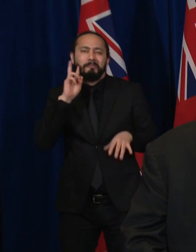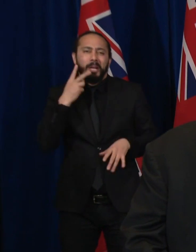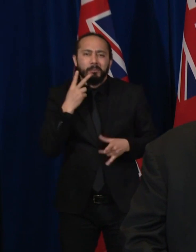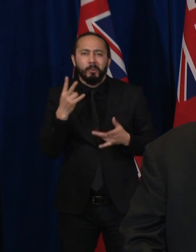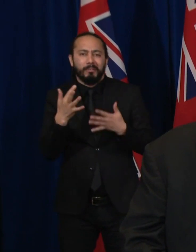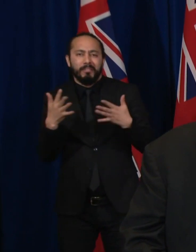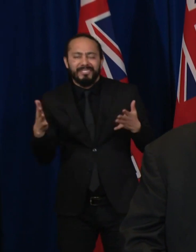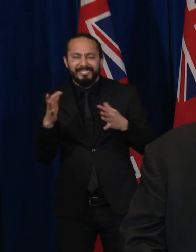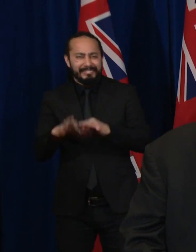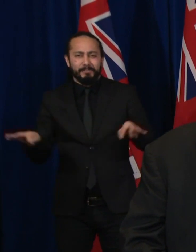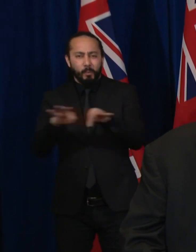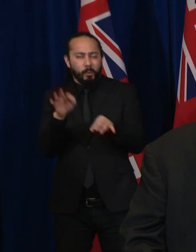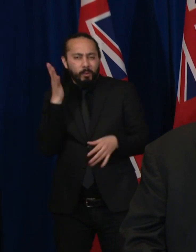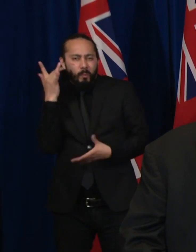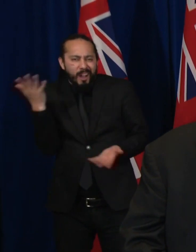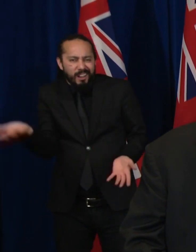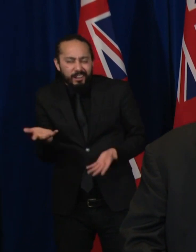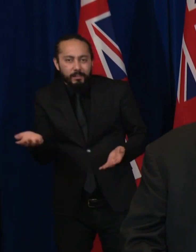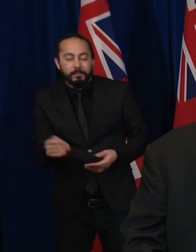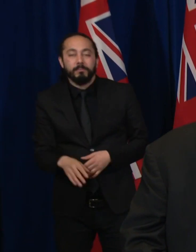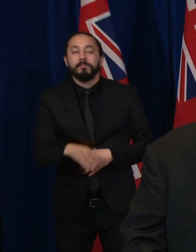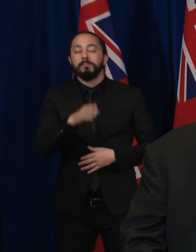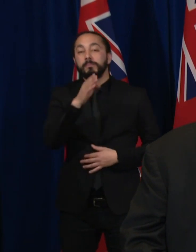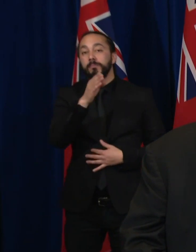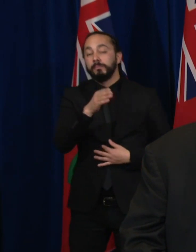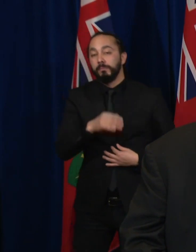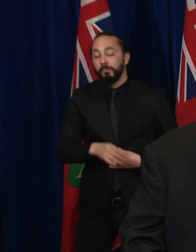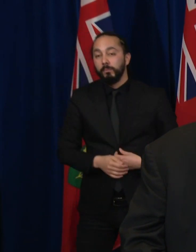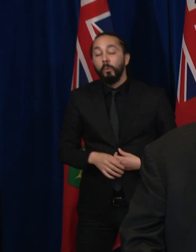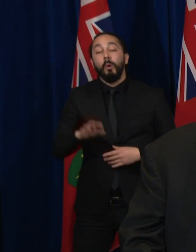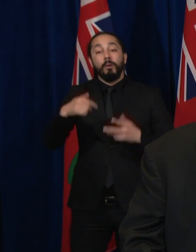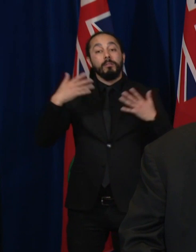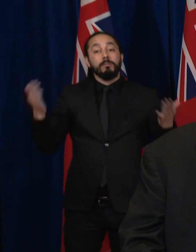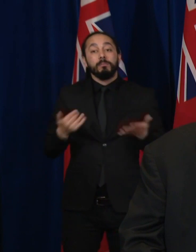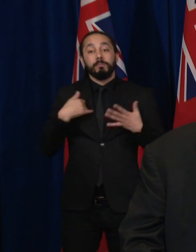PREMIER DOUG Travis, when we sat down with